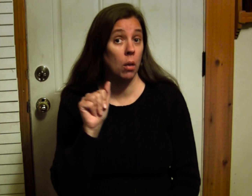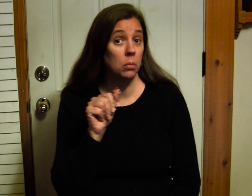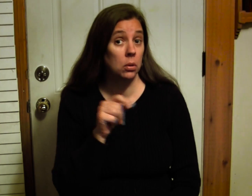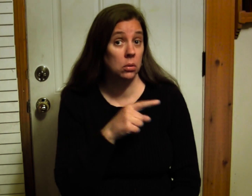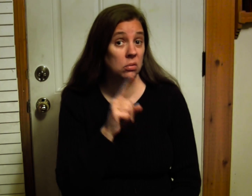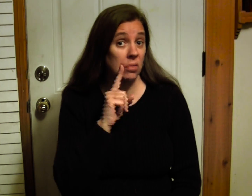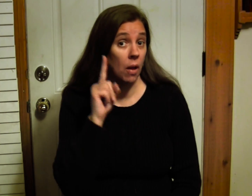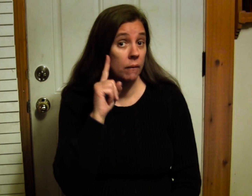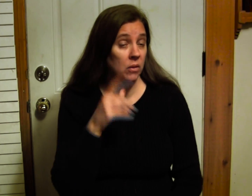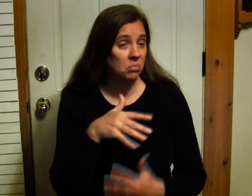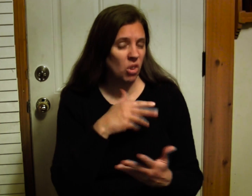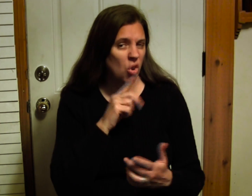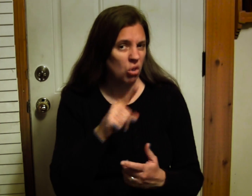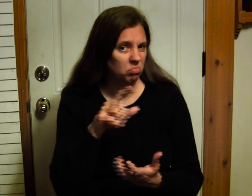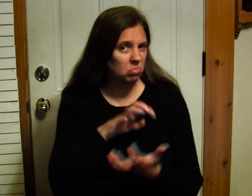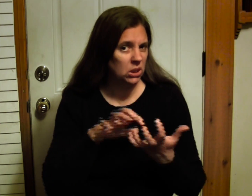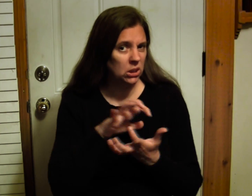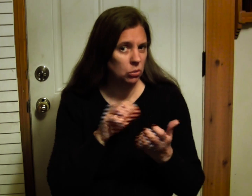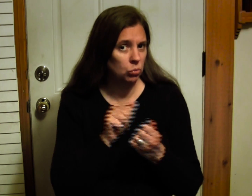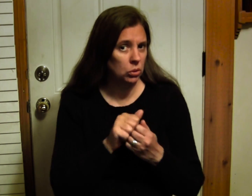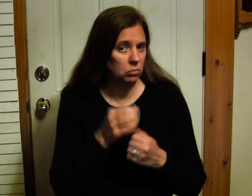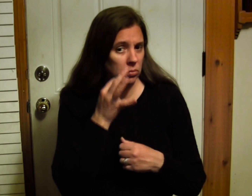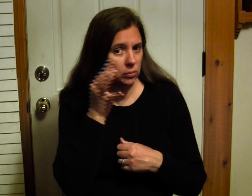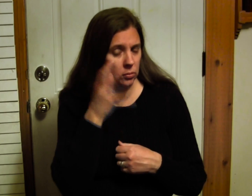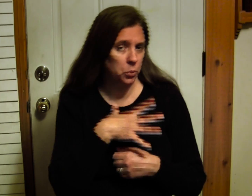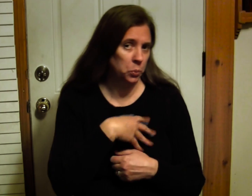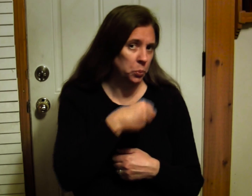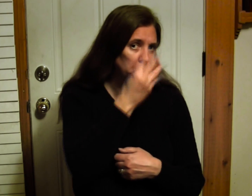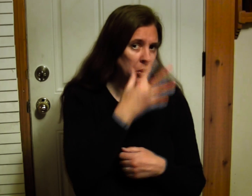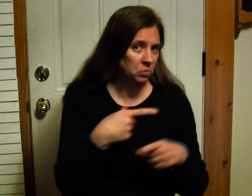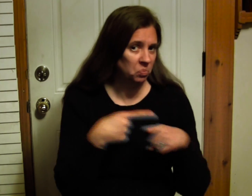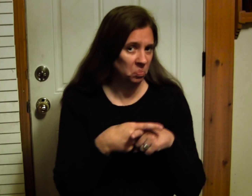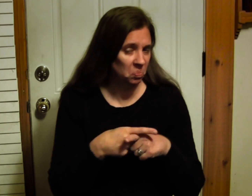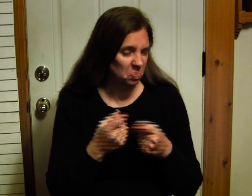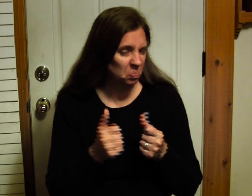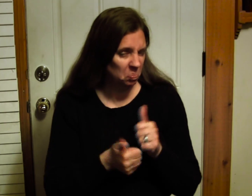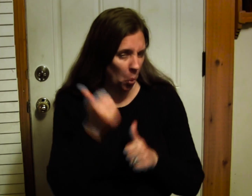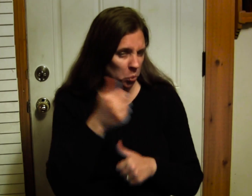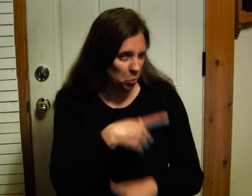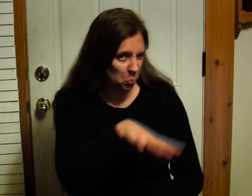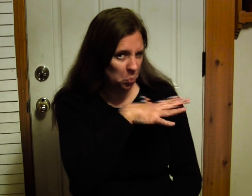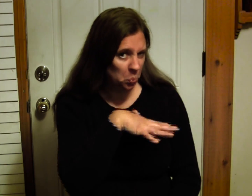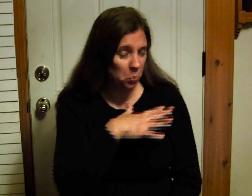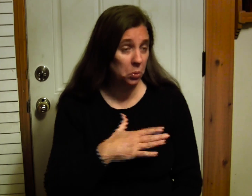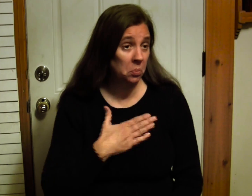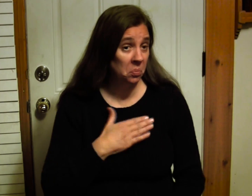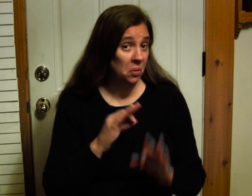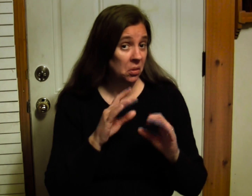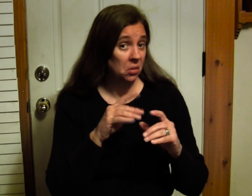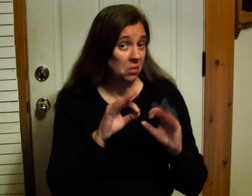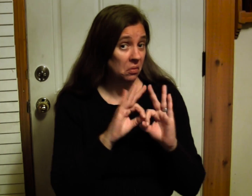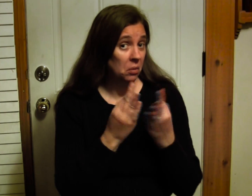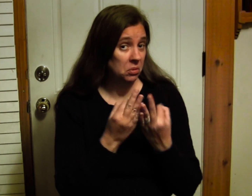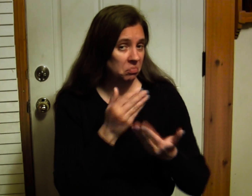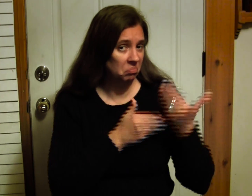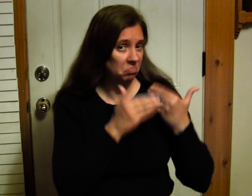Most Deaf people I know in Oklahoma are of Cherokee and White/European heritage.